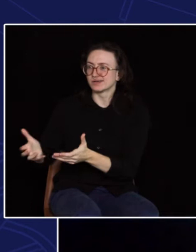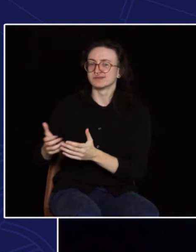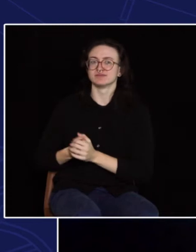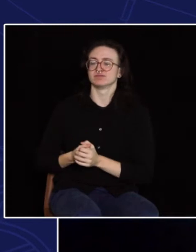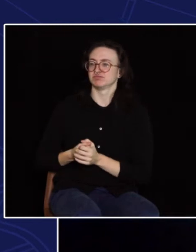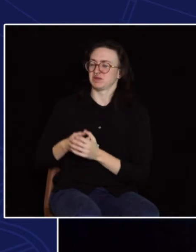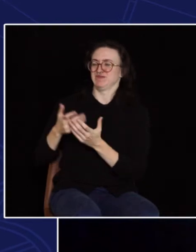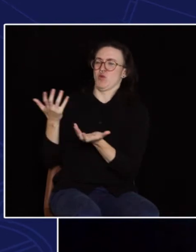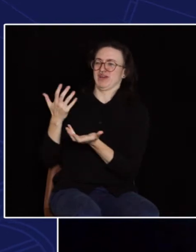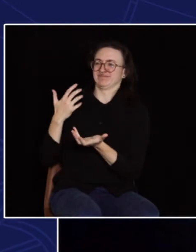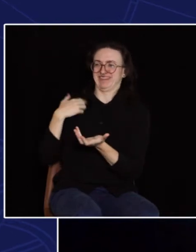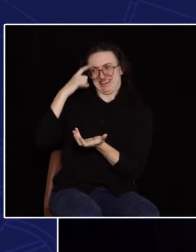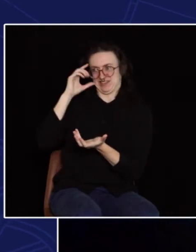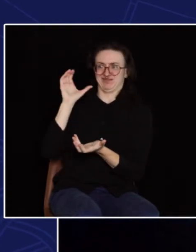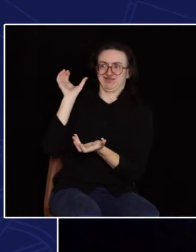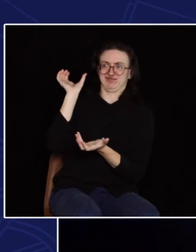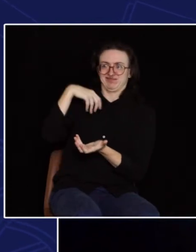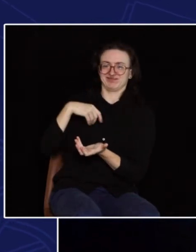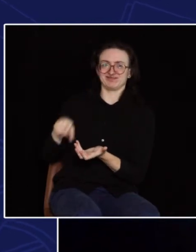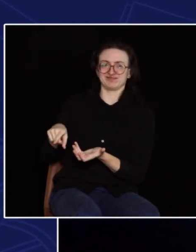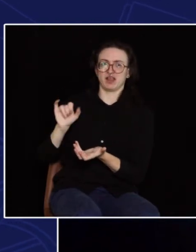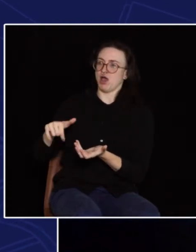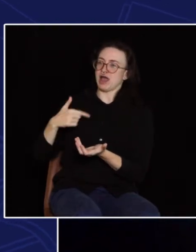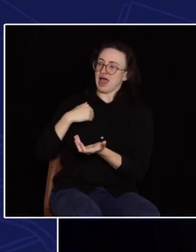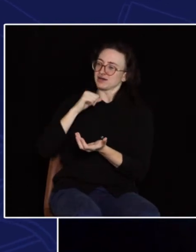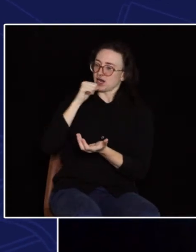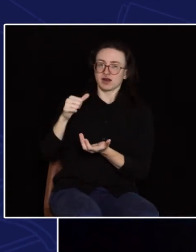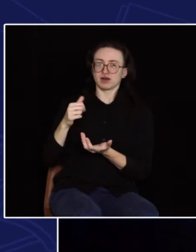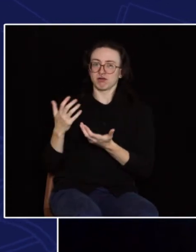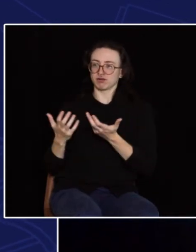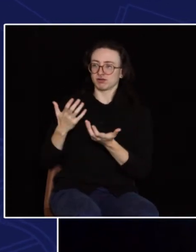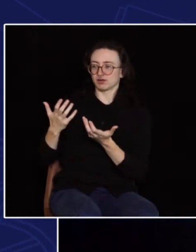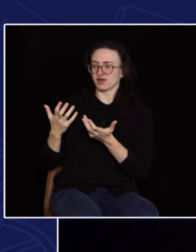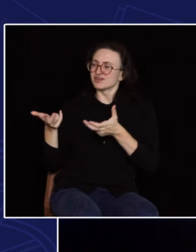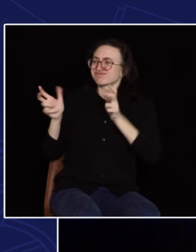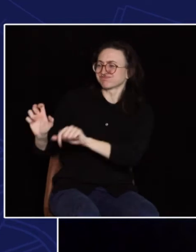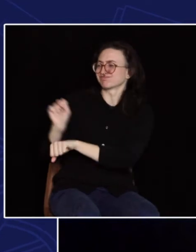And I think what's strange is I wouldn't really say I put more work into it.